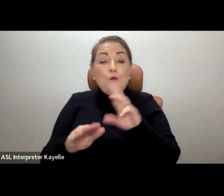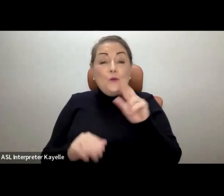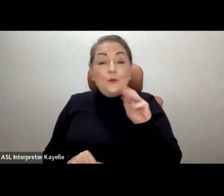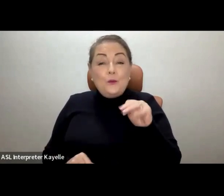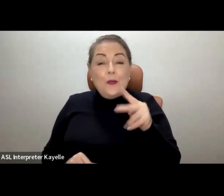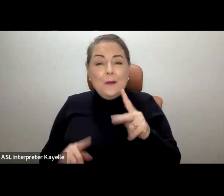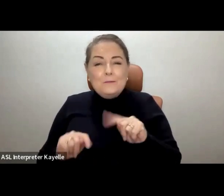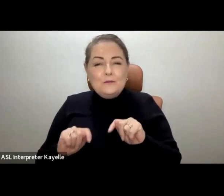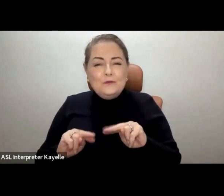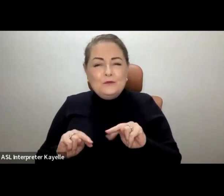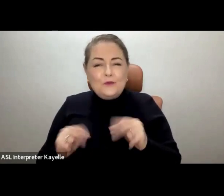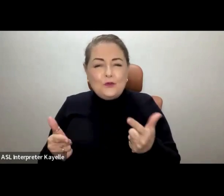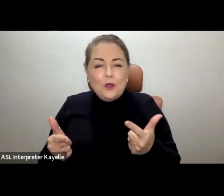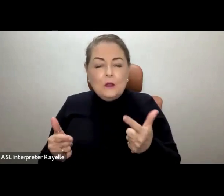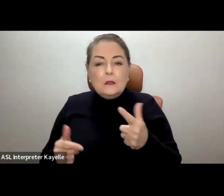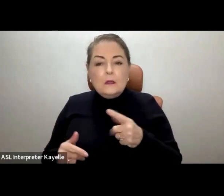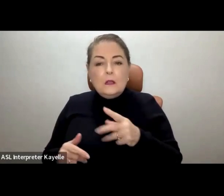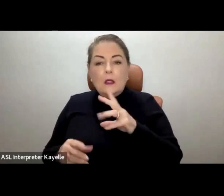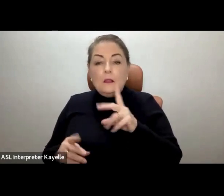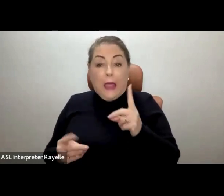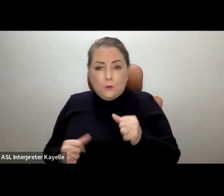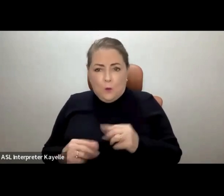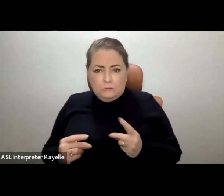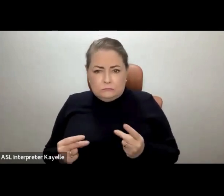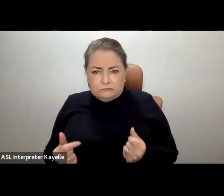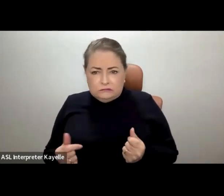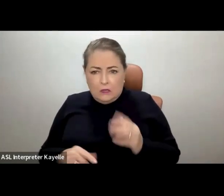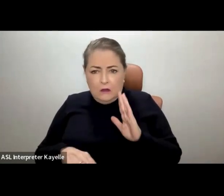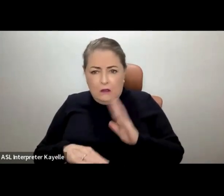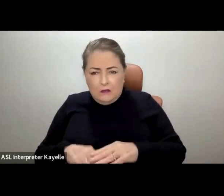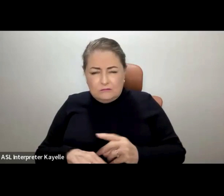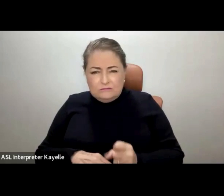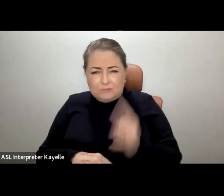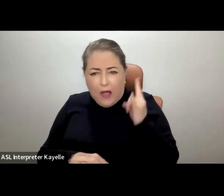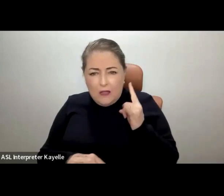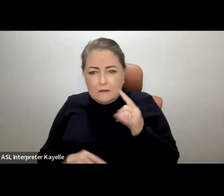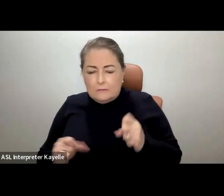they had to build a ramp on the spot. And this takes both money,